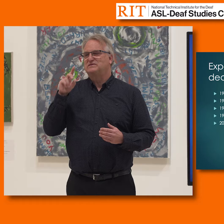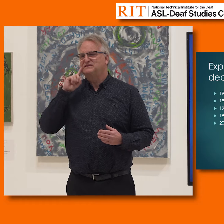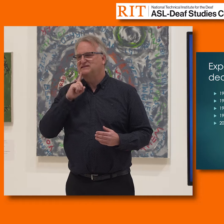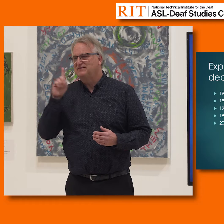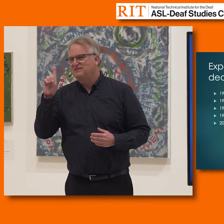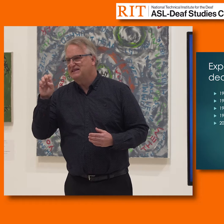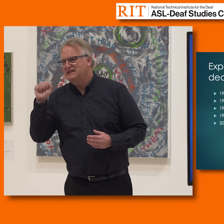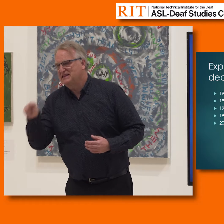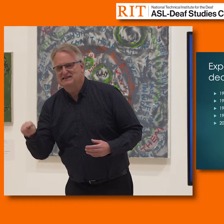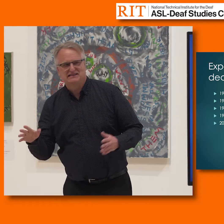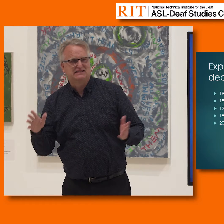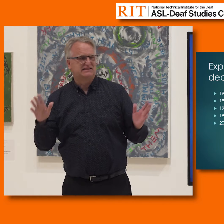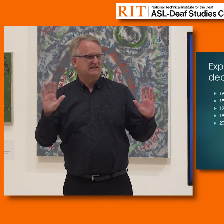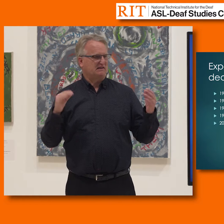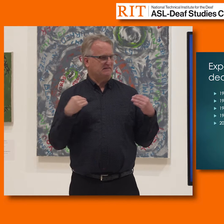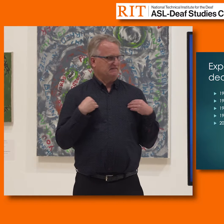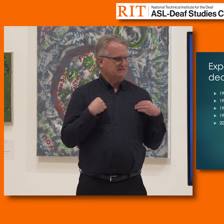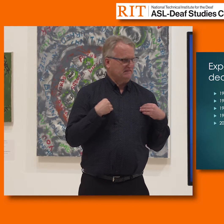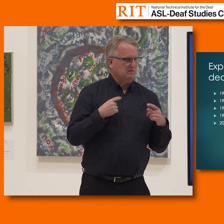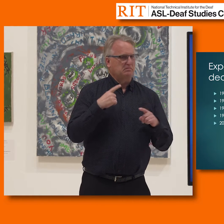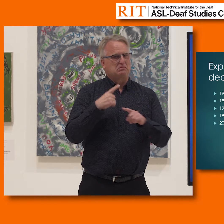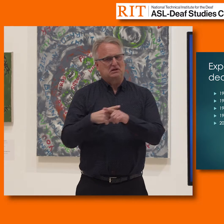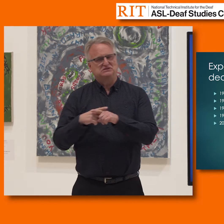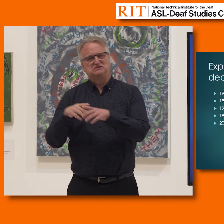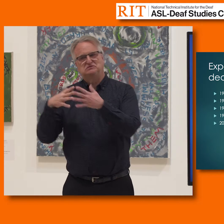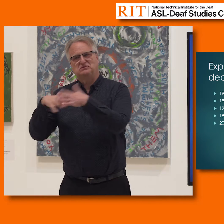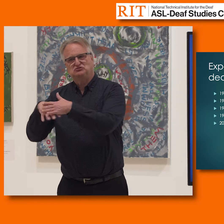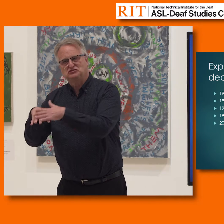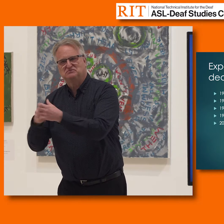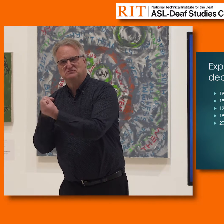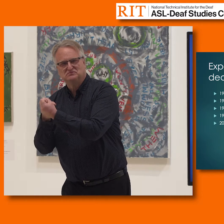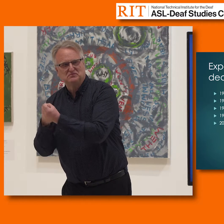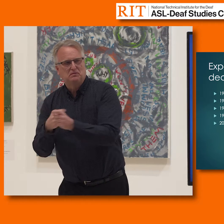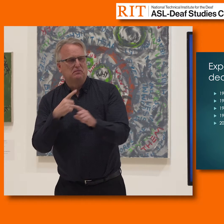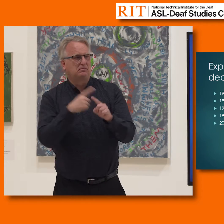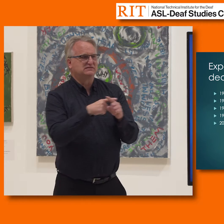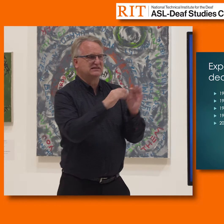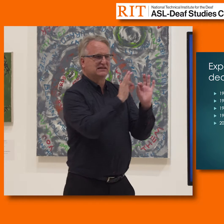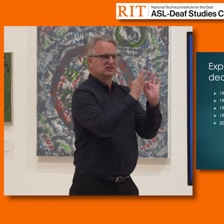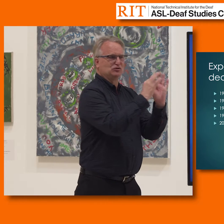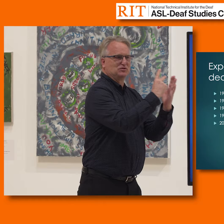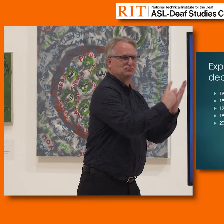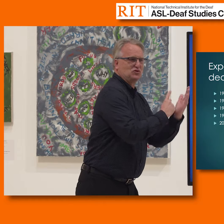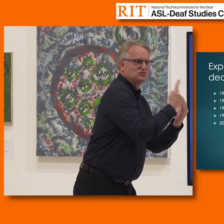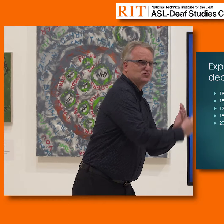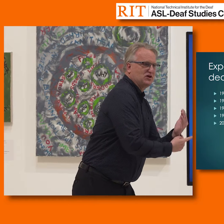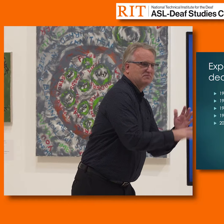We have our own dean who's Deaf. Plus we, you know, have--we support our mainstream students.